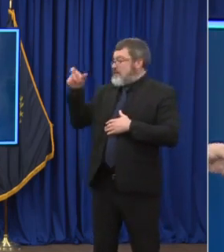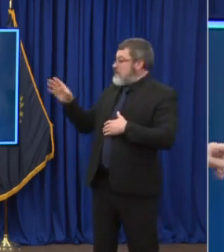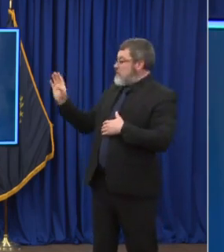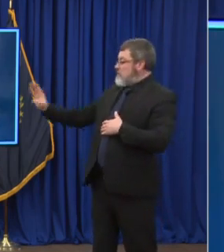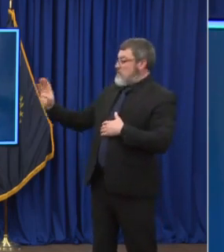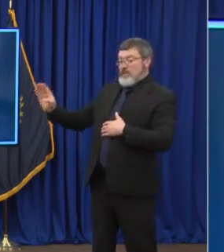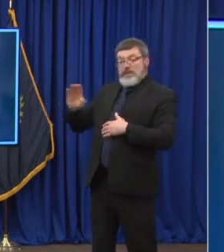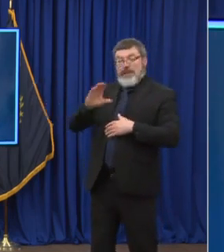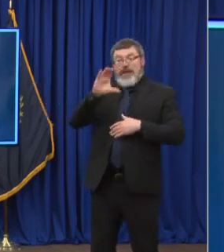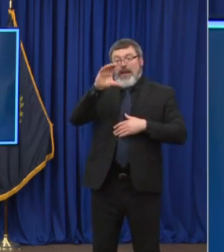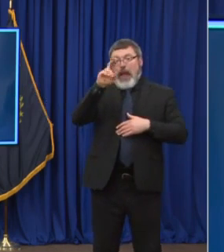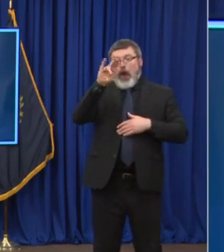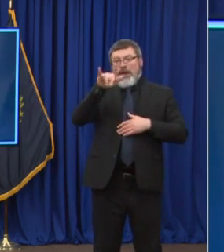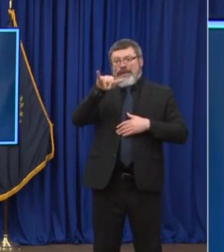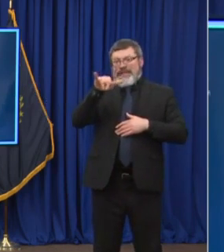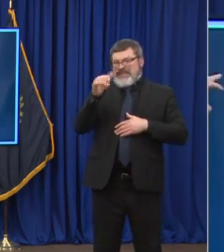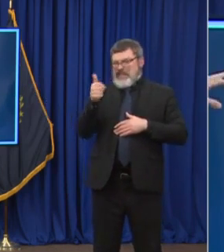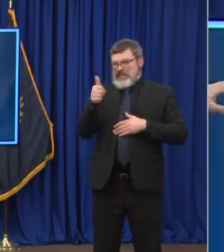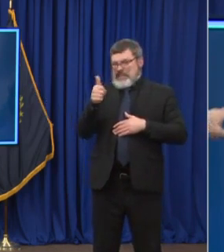THIS SLIDE IS PRETTY INTERESTING.